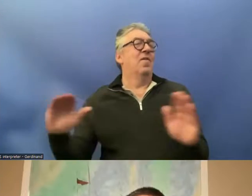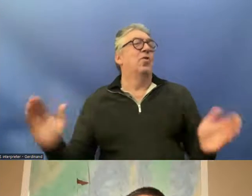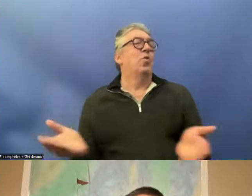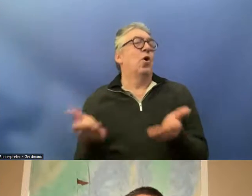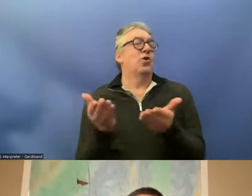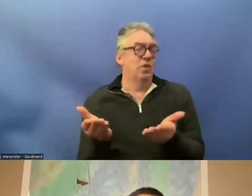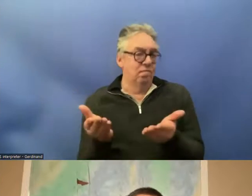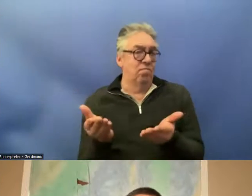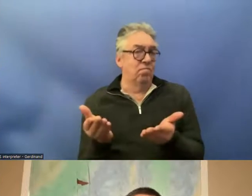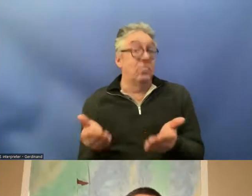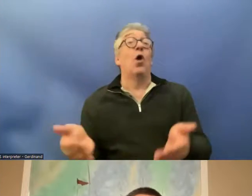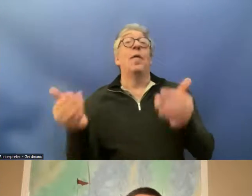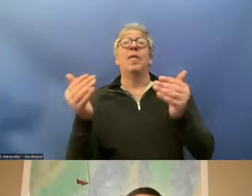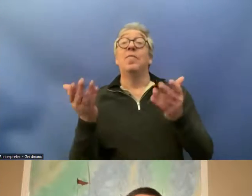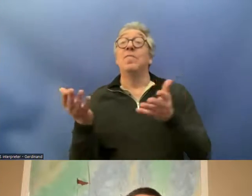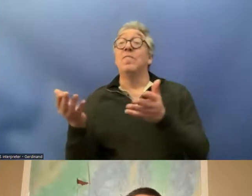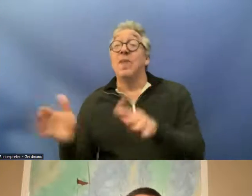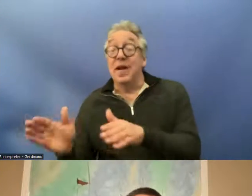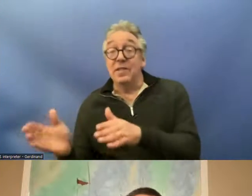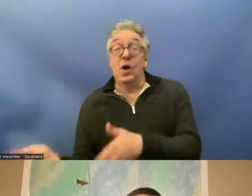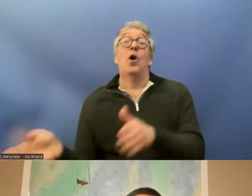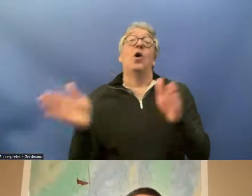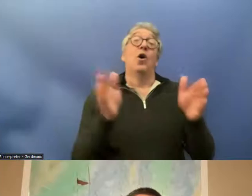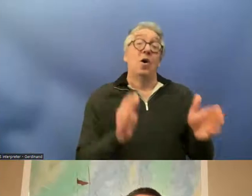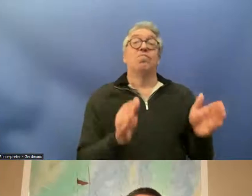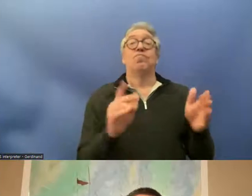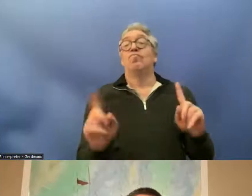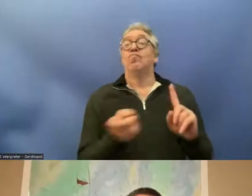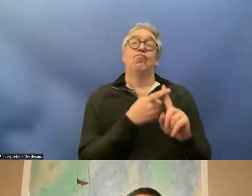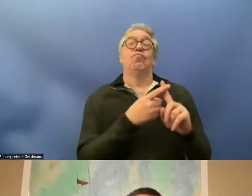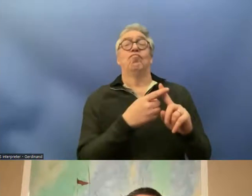and then we'll pass on to our main presenter who I will introduce in a minute.